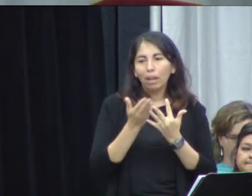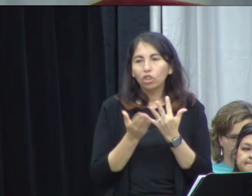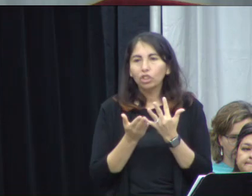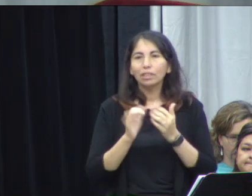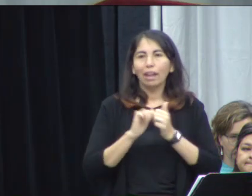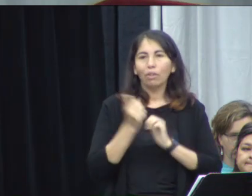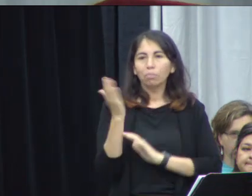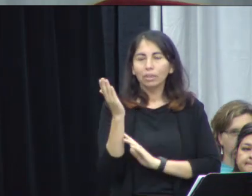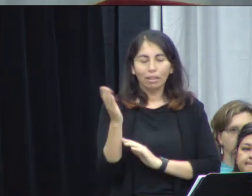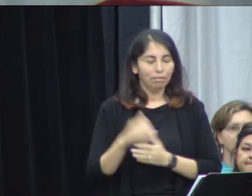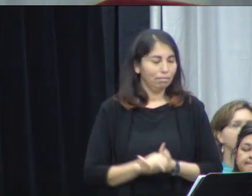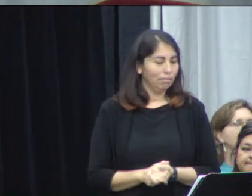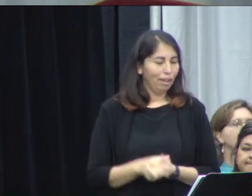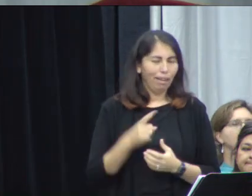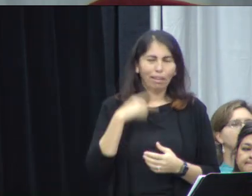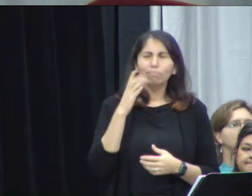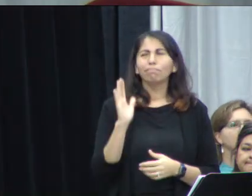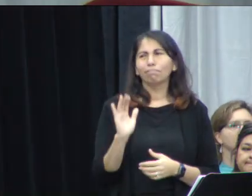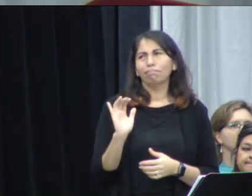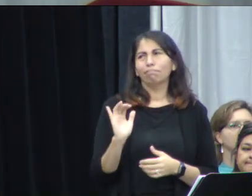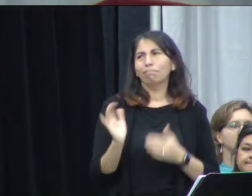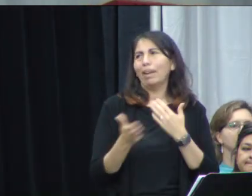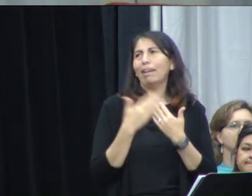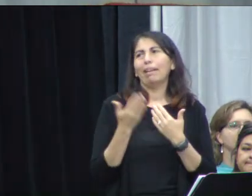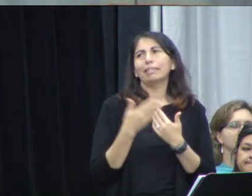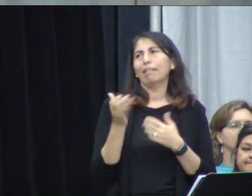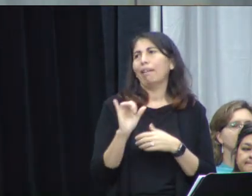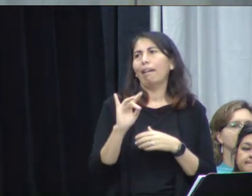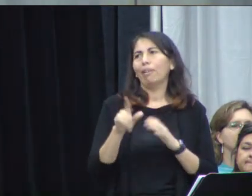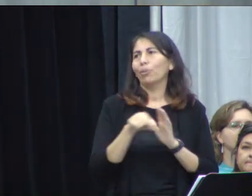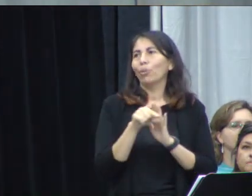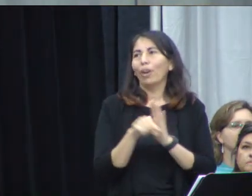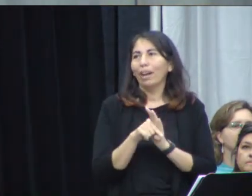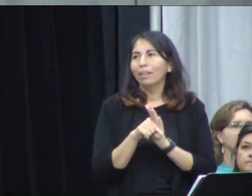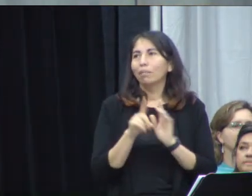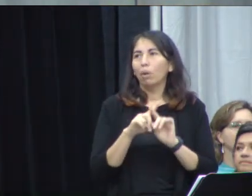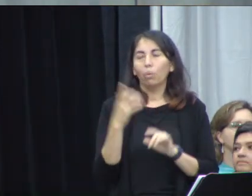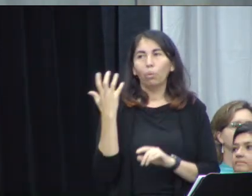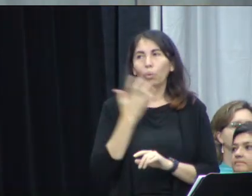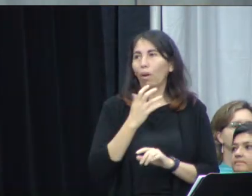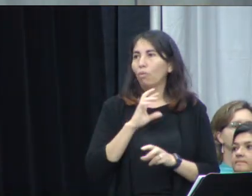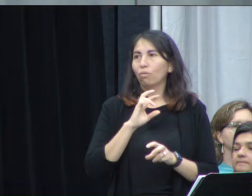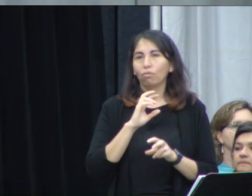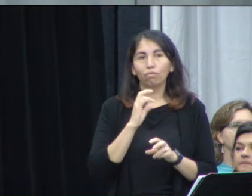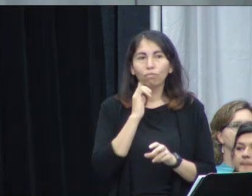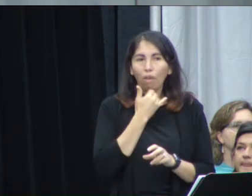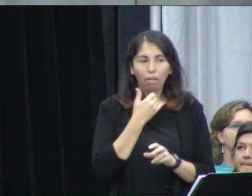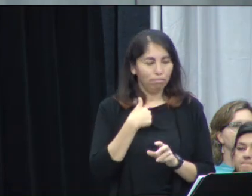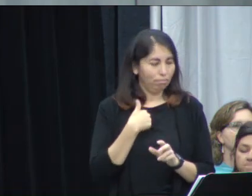I thought it was going to be easy like eighth grade year, but I was completely wrong. My freshman year, I was pulled out of class